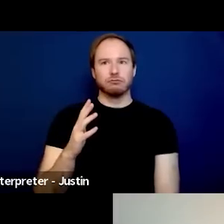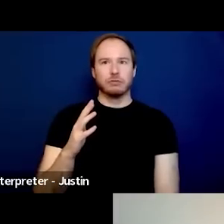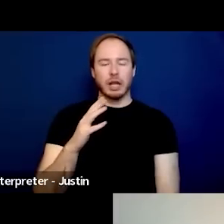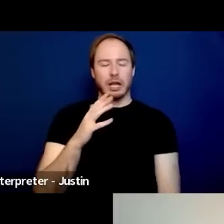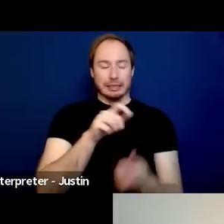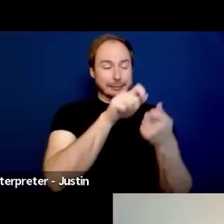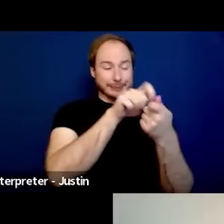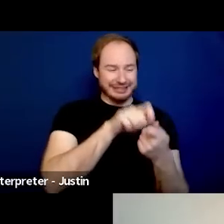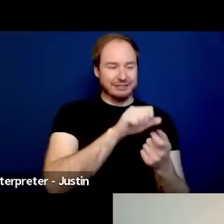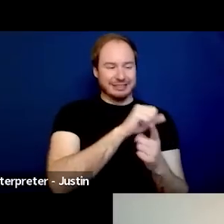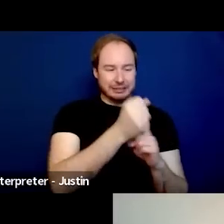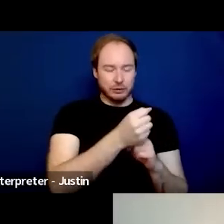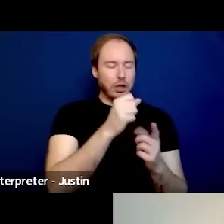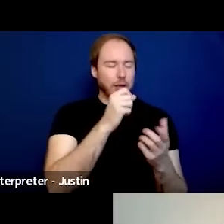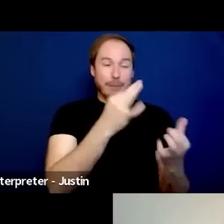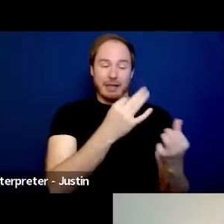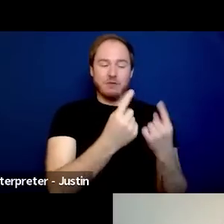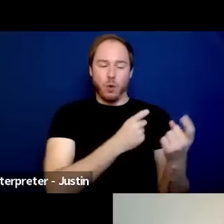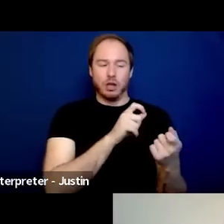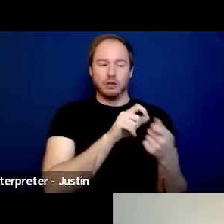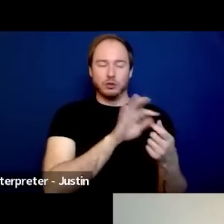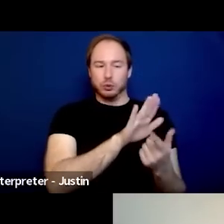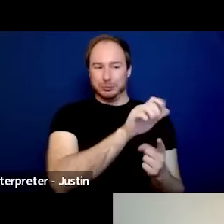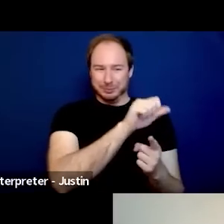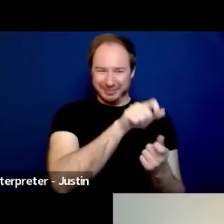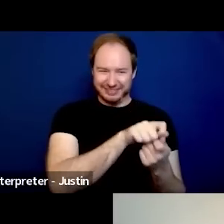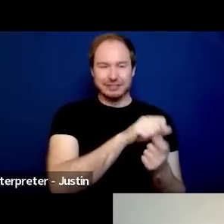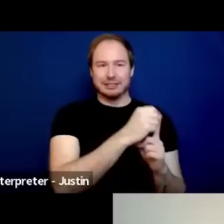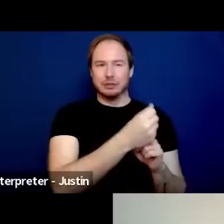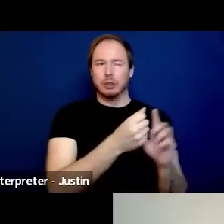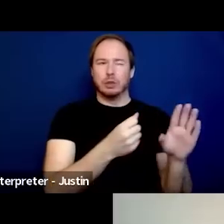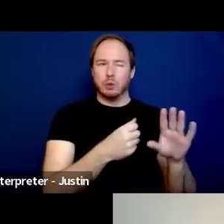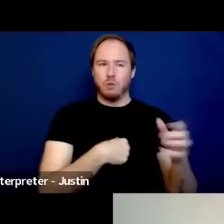which I know was a lot of what came up, but I wanna talk about